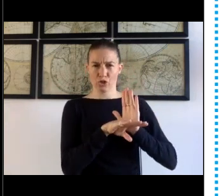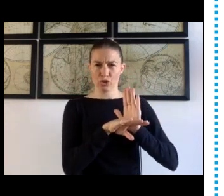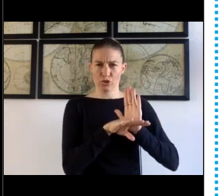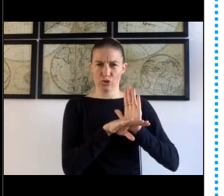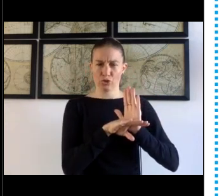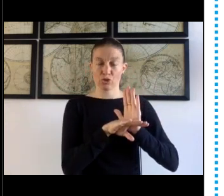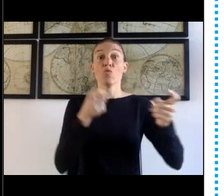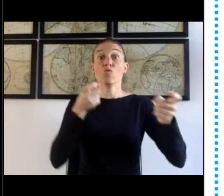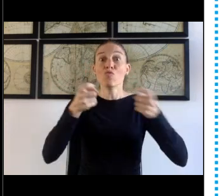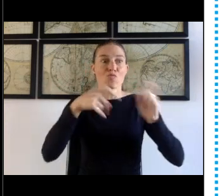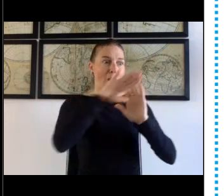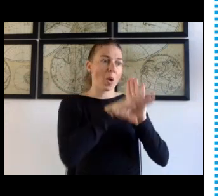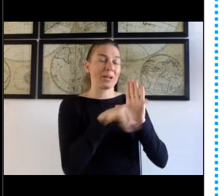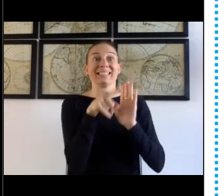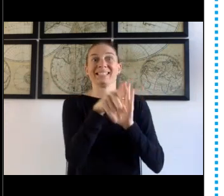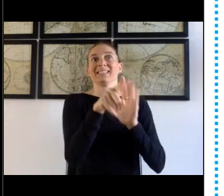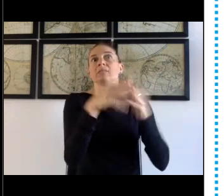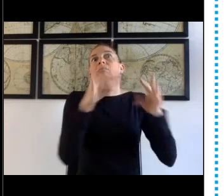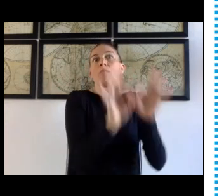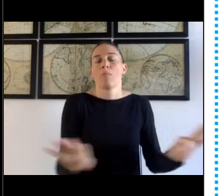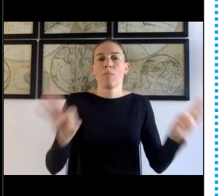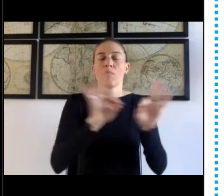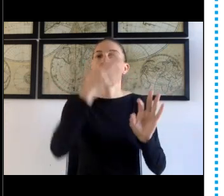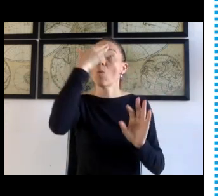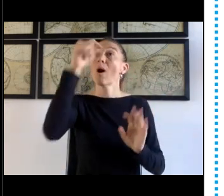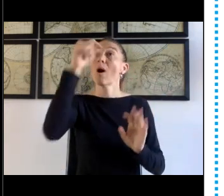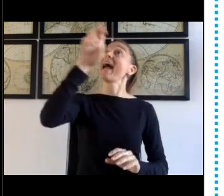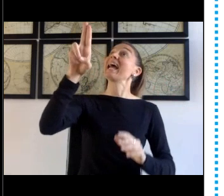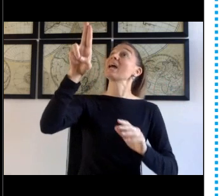the strongest legal tool in EU's toolbox, so to say,